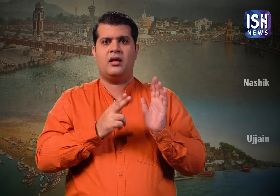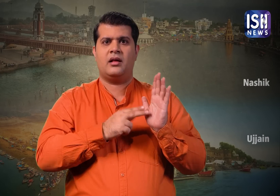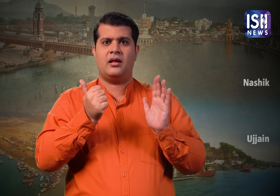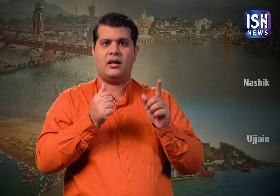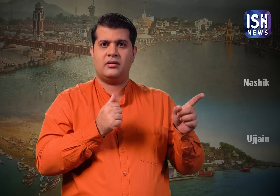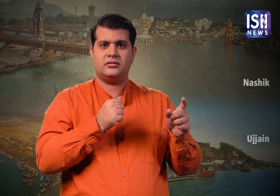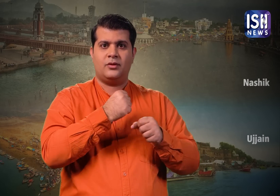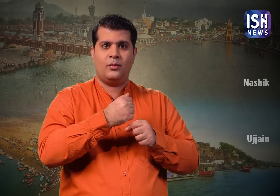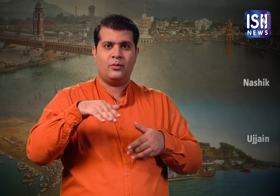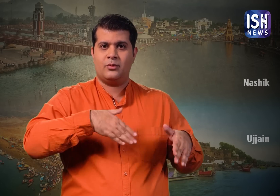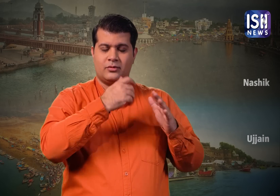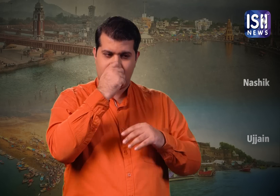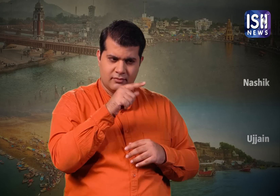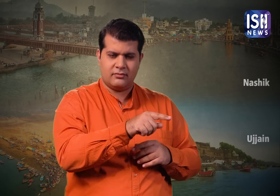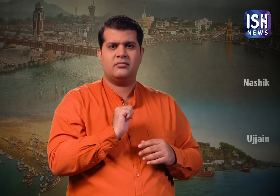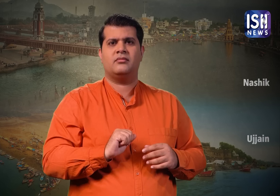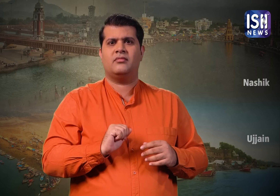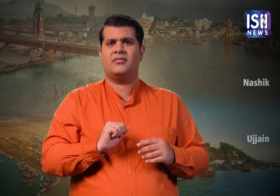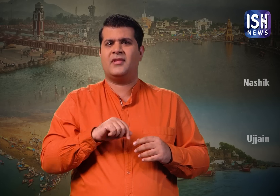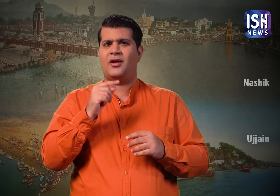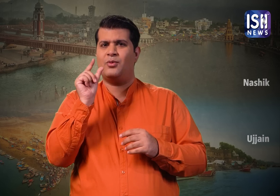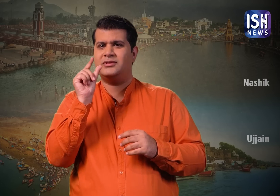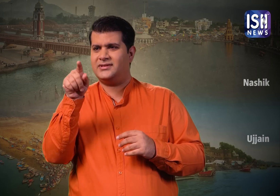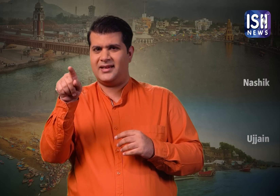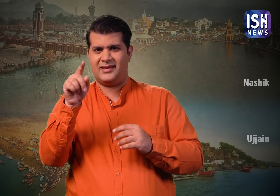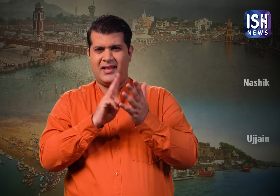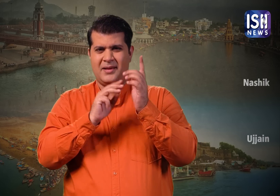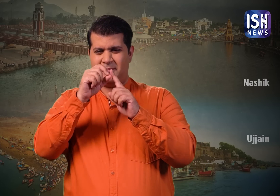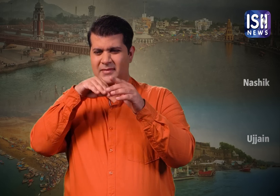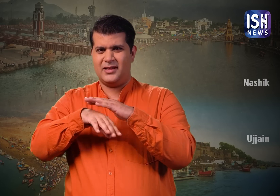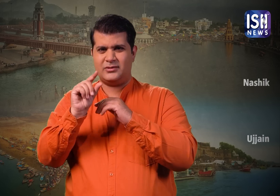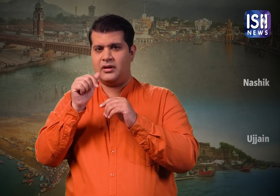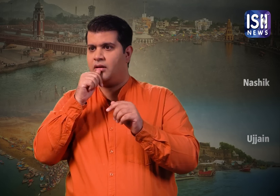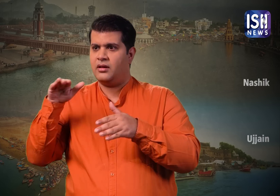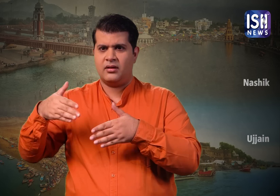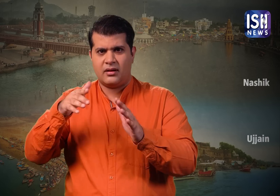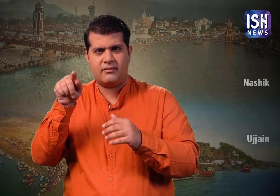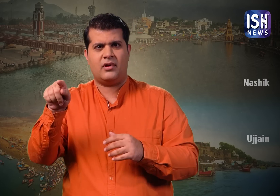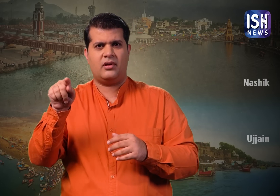near the Godavari river in Nashik, and near the Shipra river in Ujjain, Madhya Pradesh.